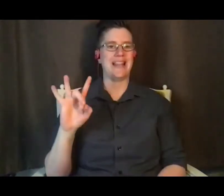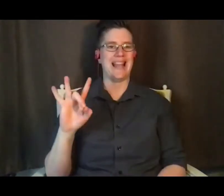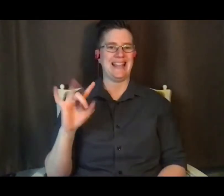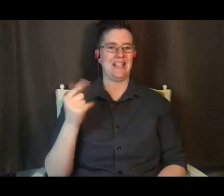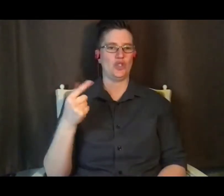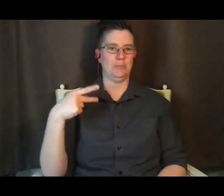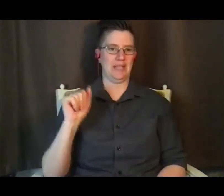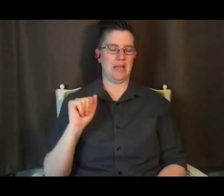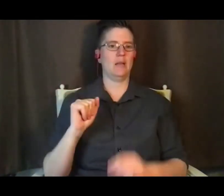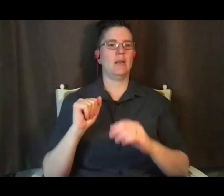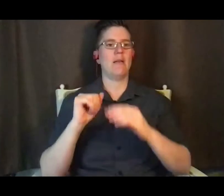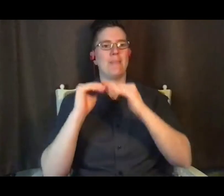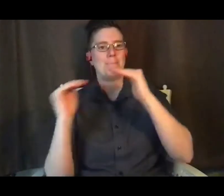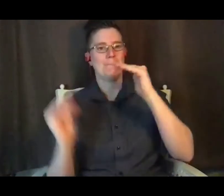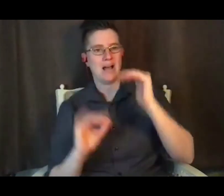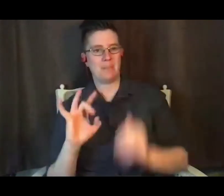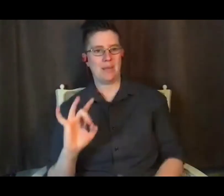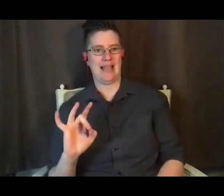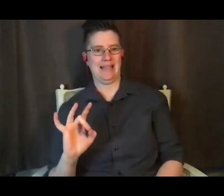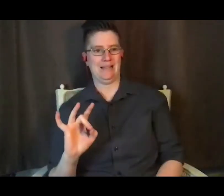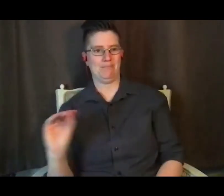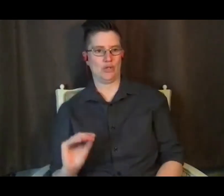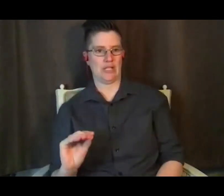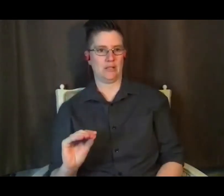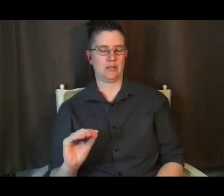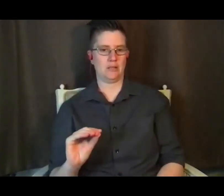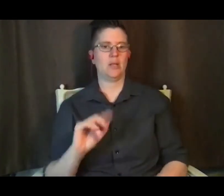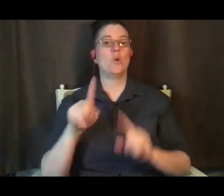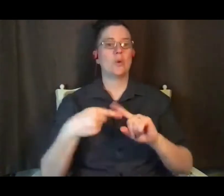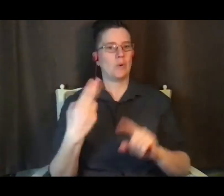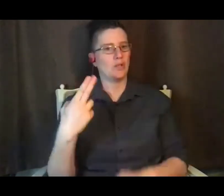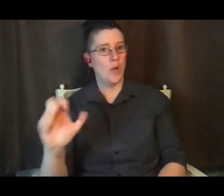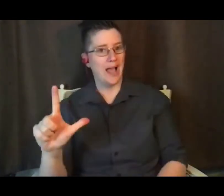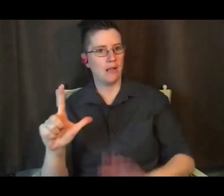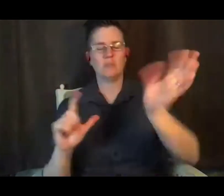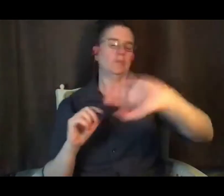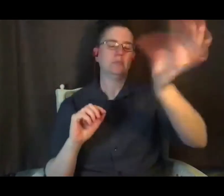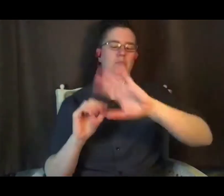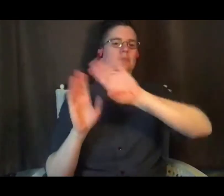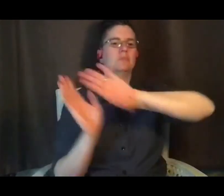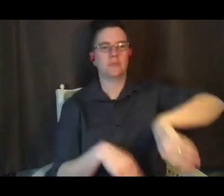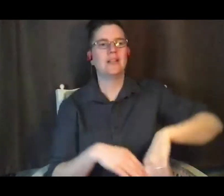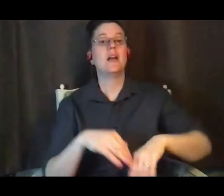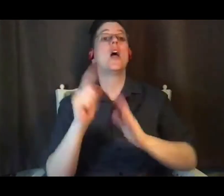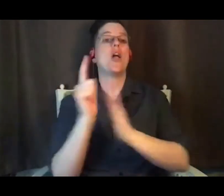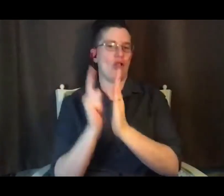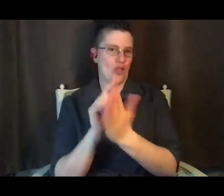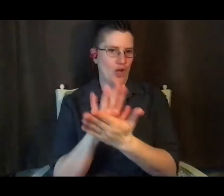of my class rankings when i went to hell i'm sorry law school afterward i joke like that because law